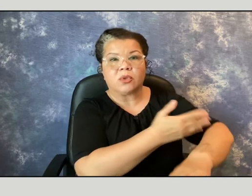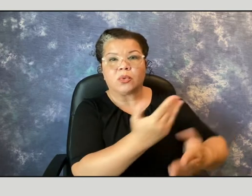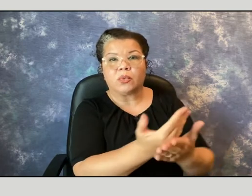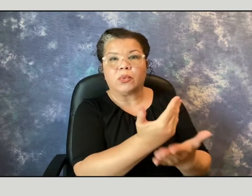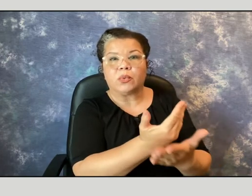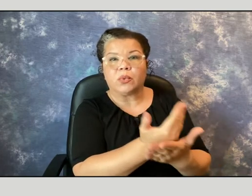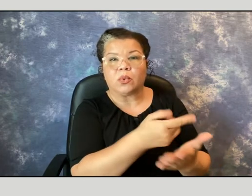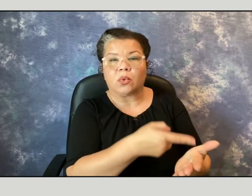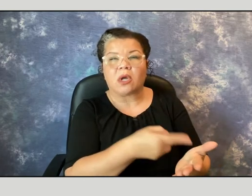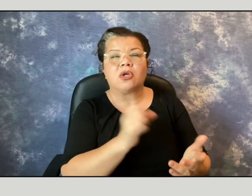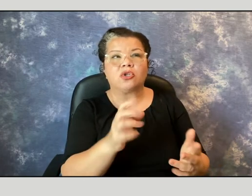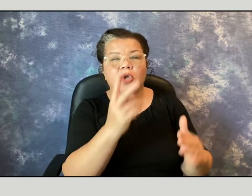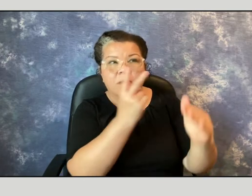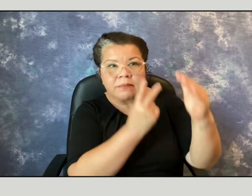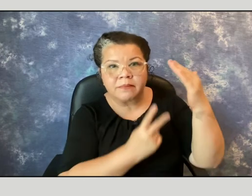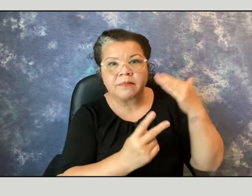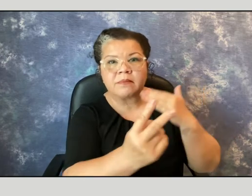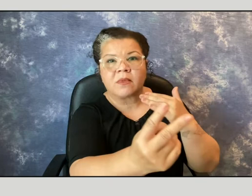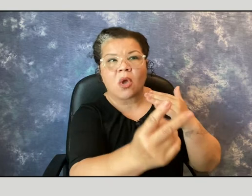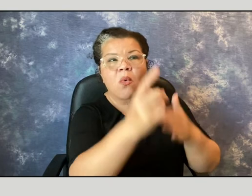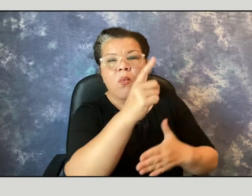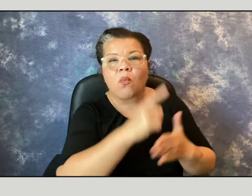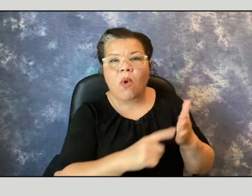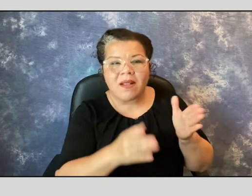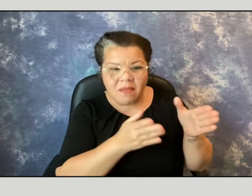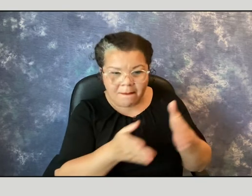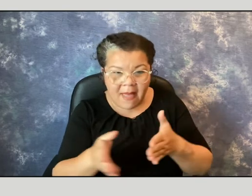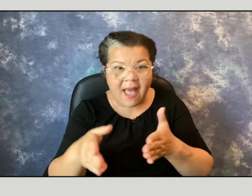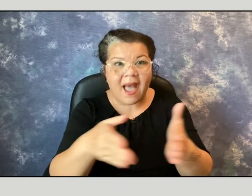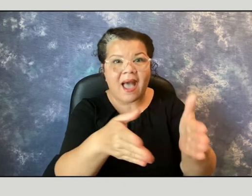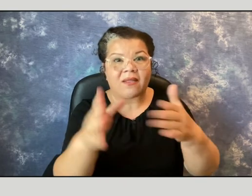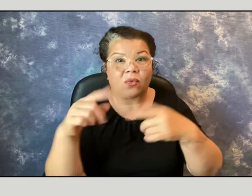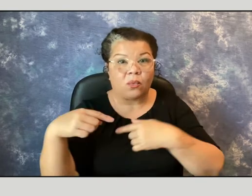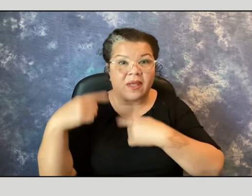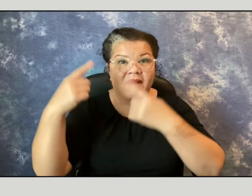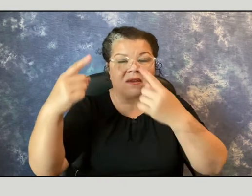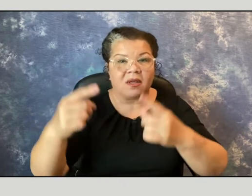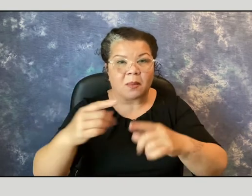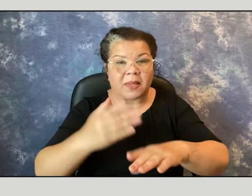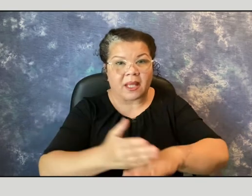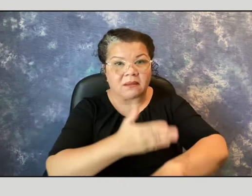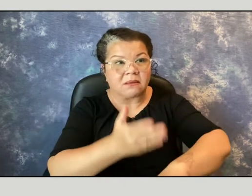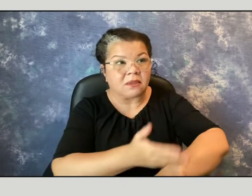what is the path that we've been building in the past five years? That has been about reclaiming the land,